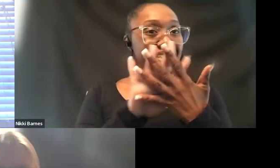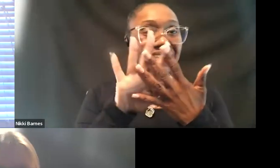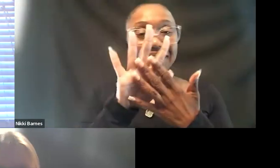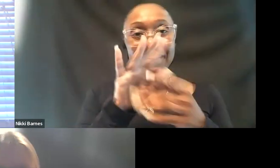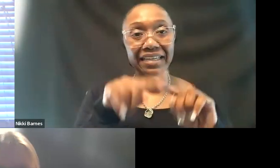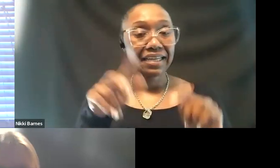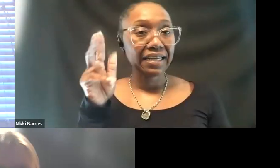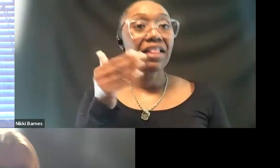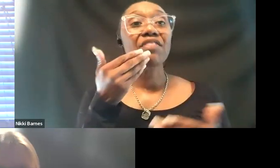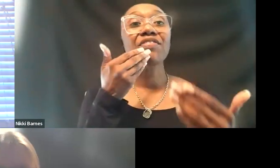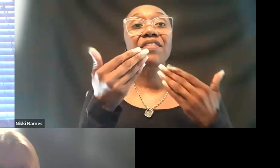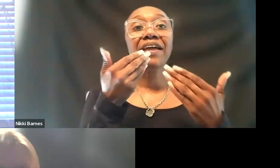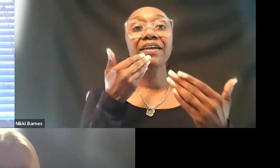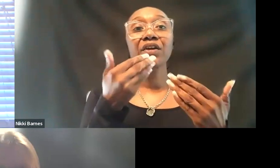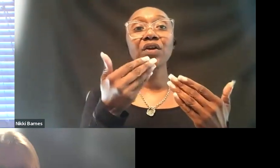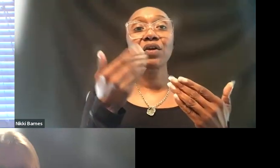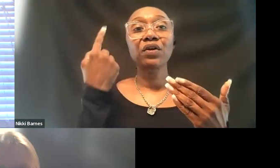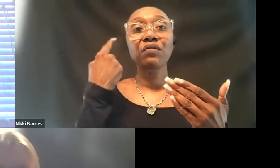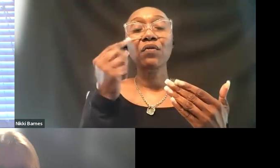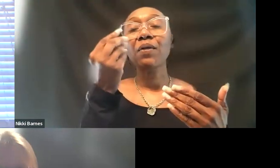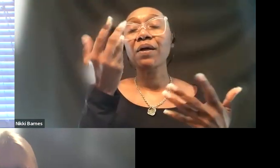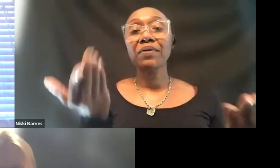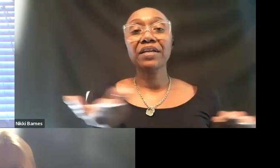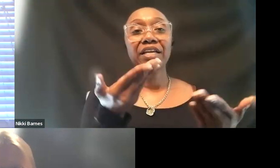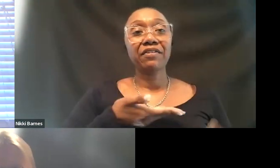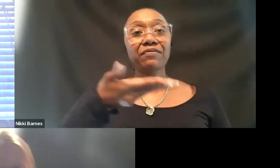What? Well, thank you all so much for having me. On this, I, you all so much for having this, beautiful.